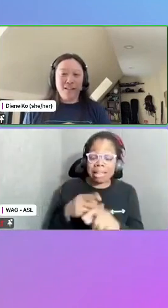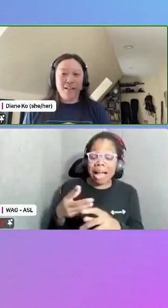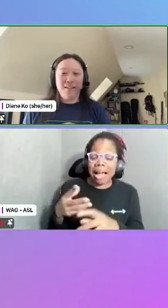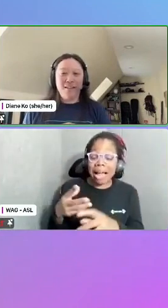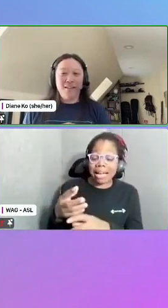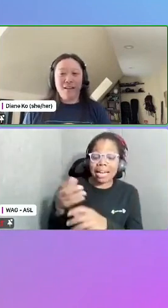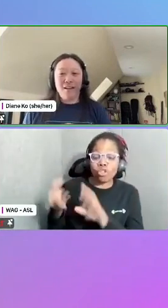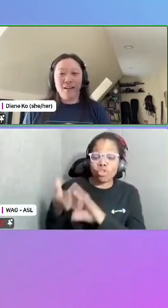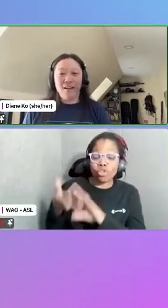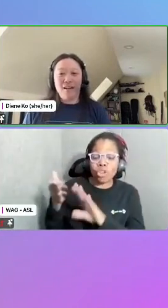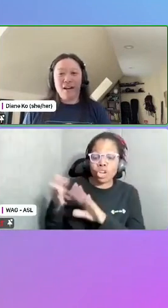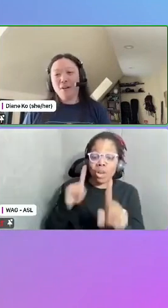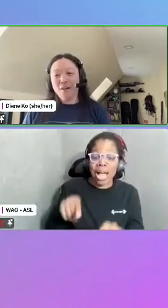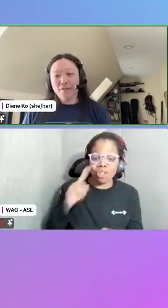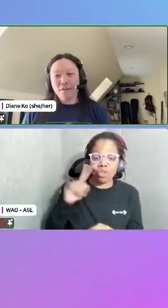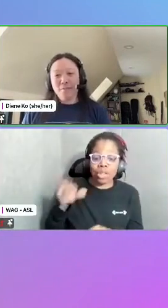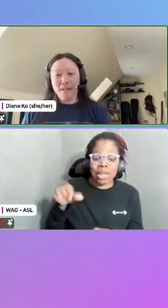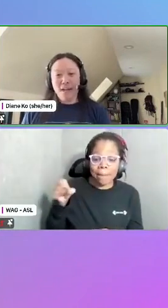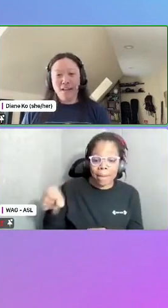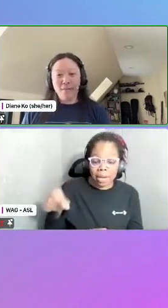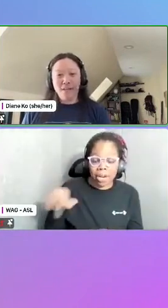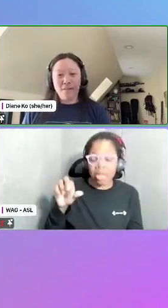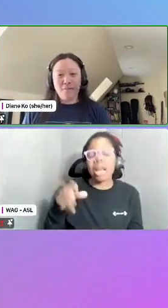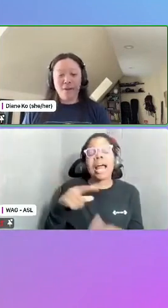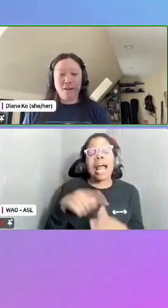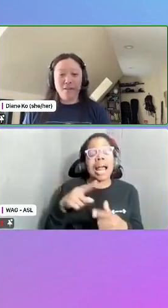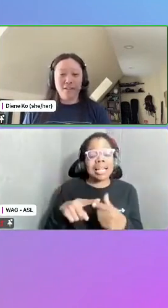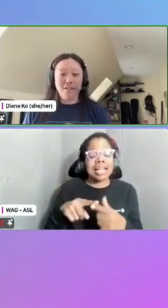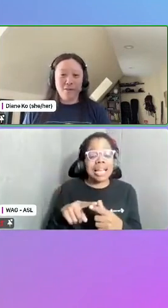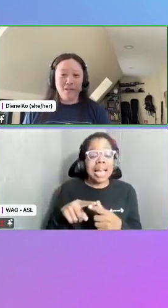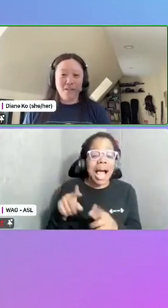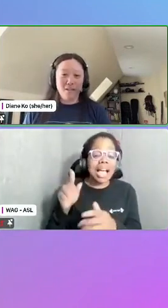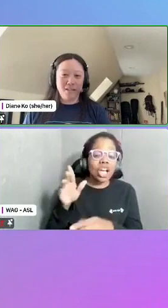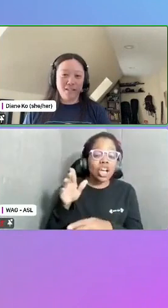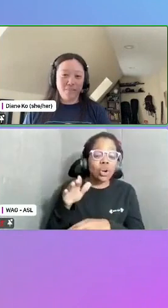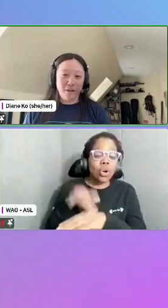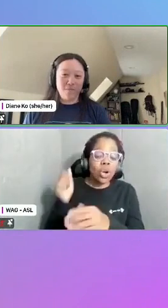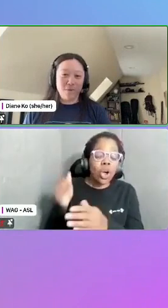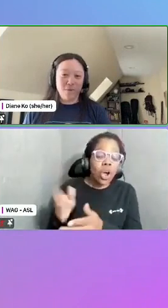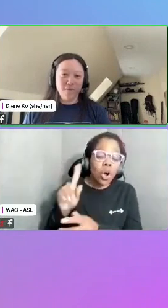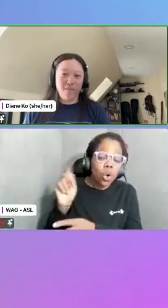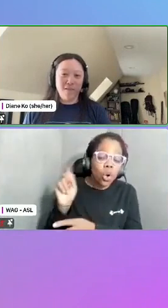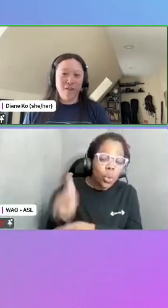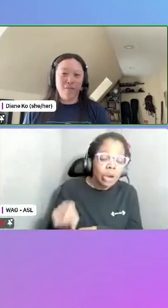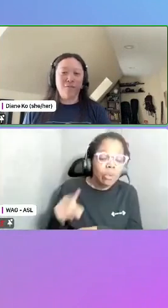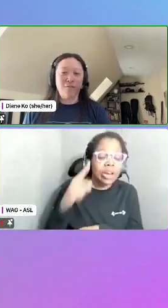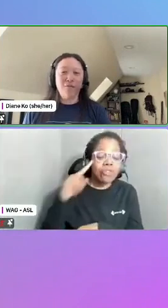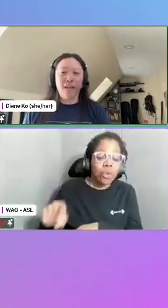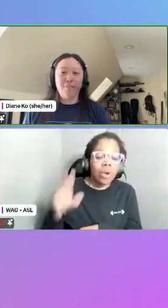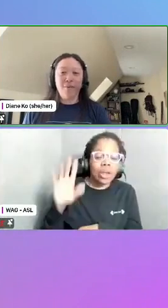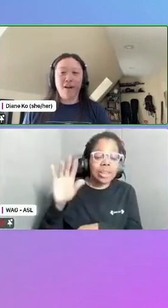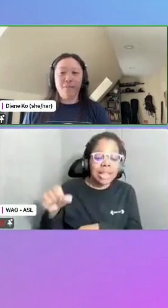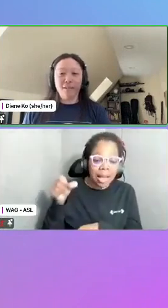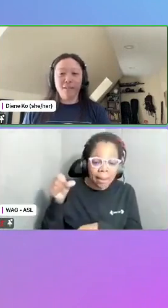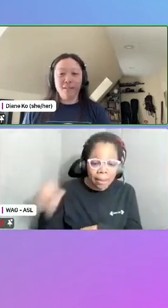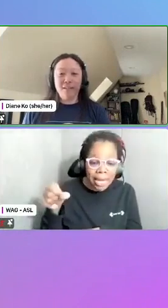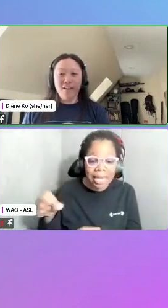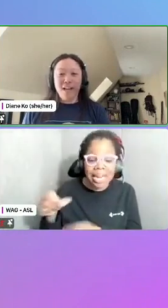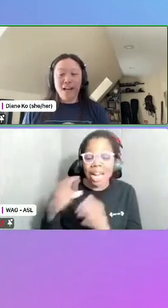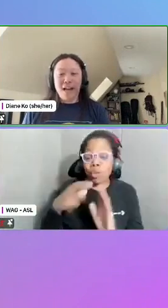HTML. This lets us render certain elements or attributes conditionally. Such as error messaging or the